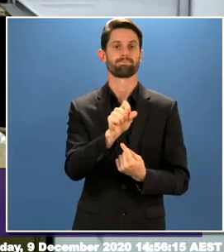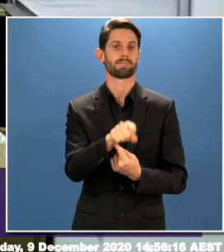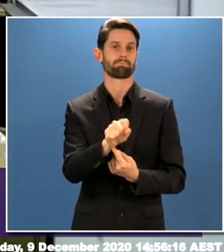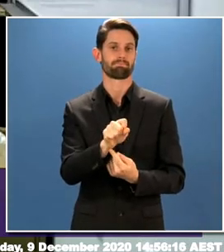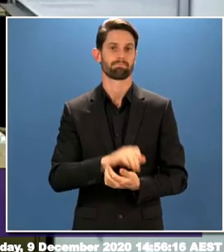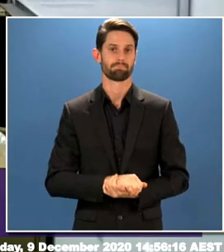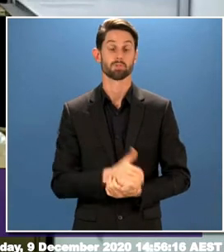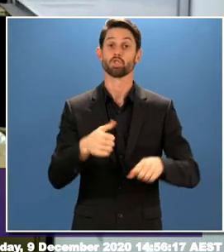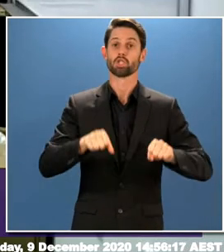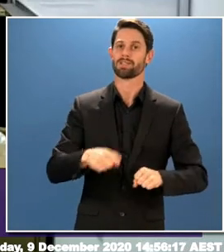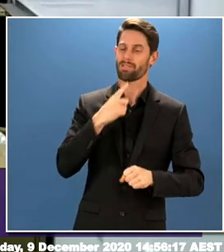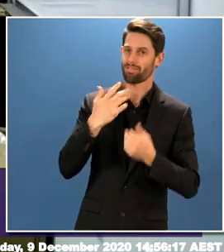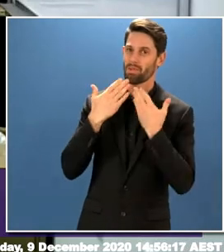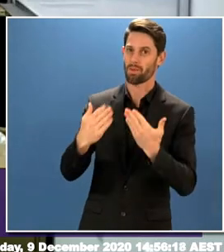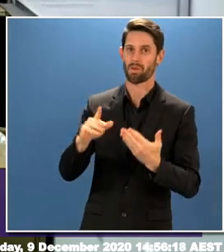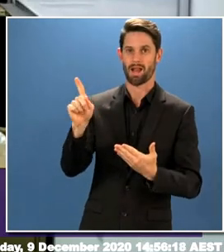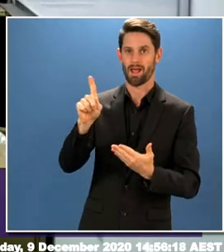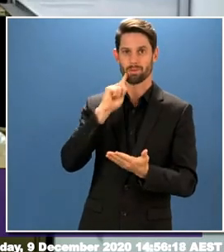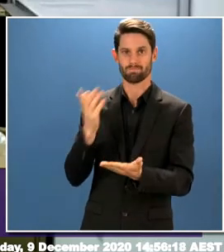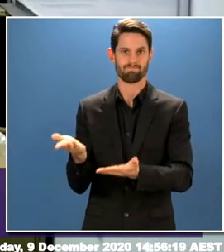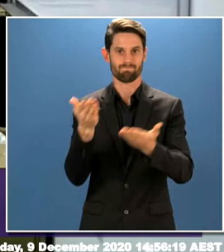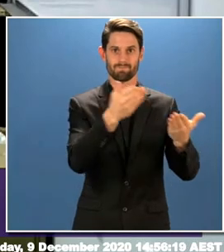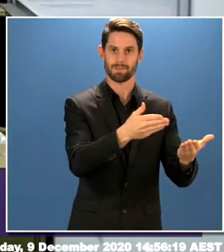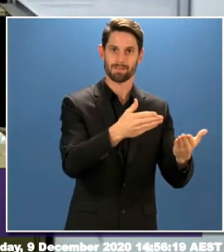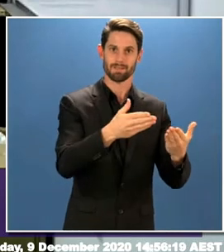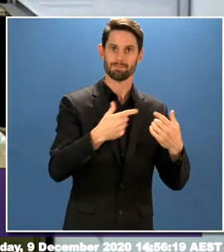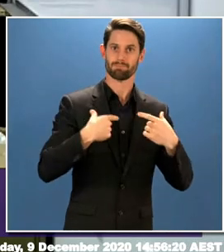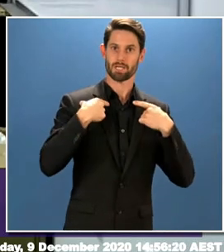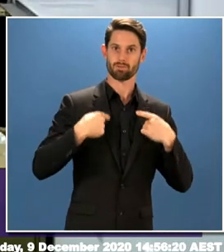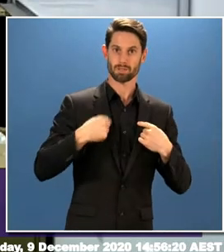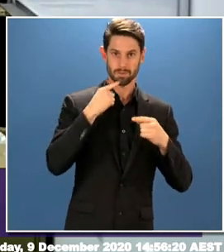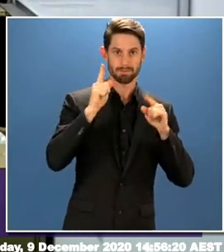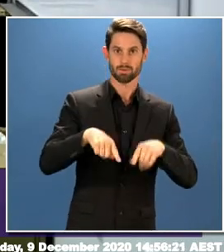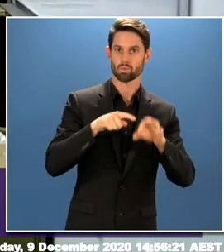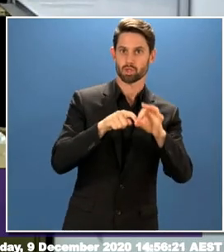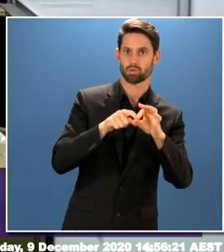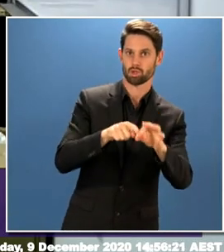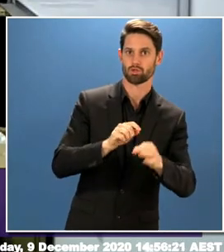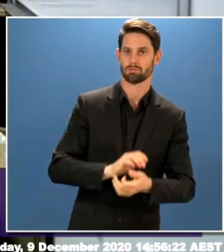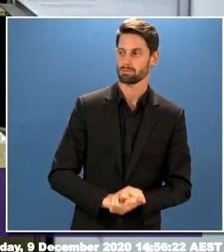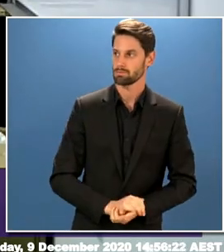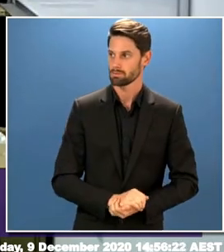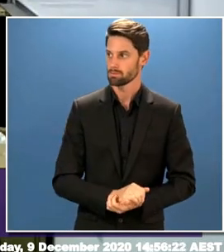Thank you very much, Dr Stafford. Now Ms Eastman will ask you some questions. Good afternoon, Dr Stafford.